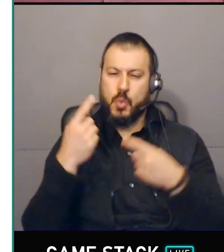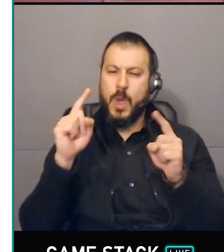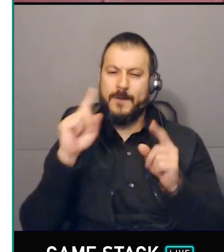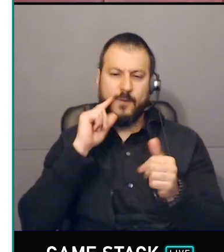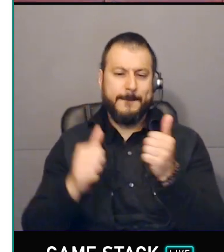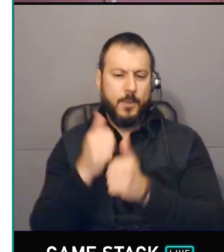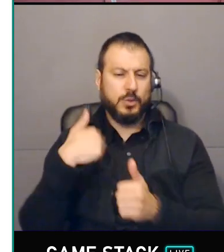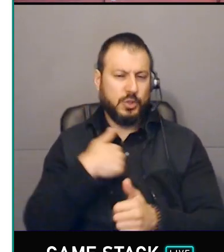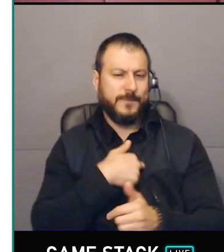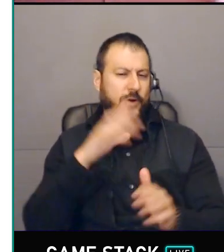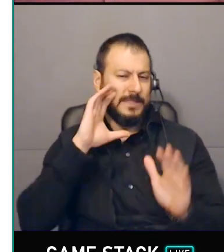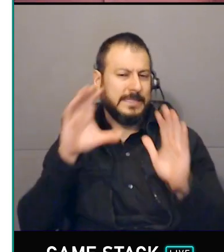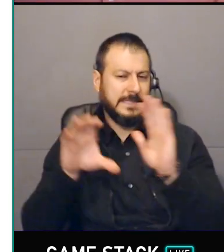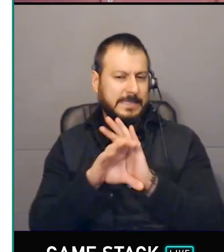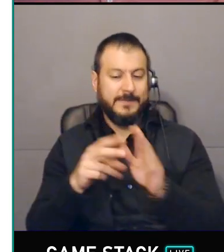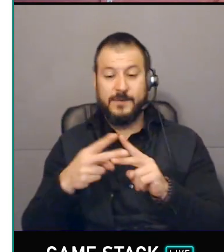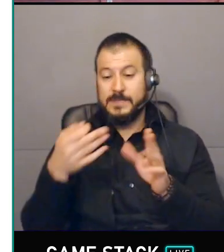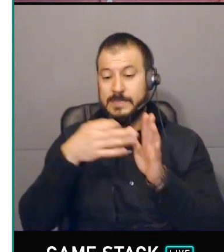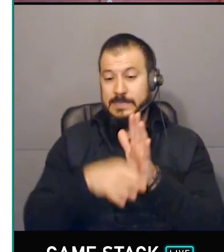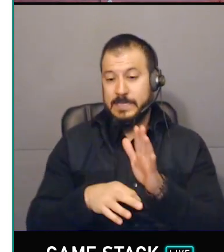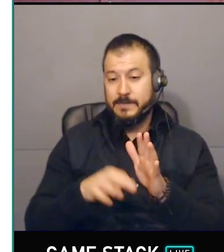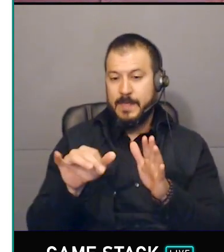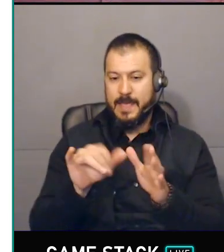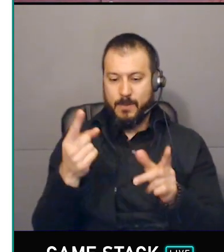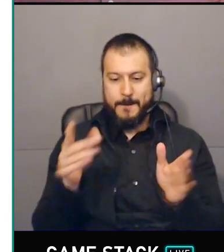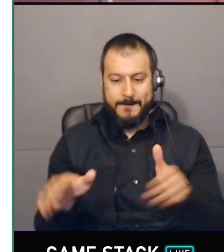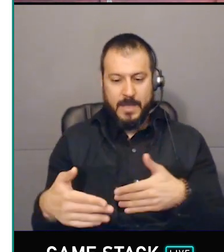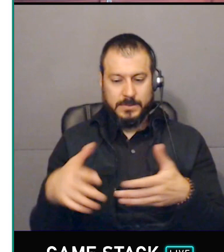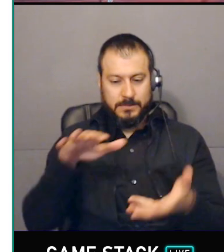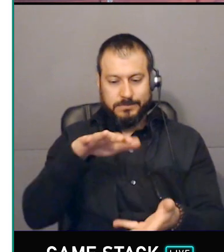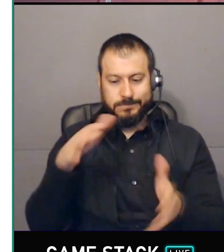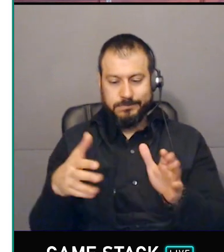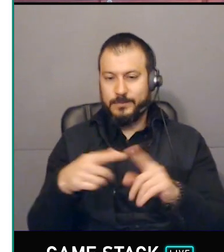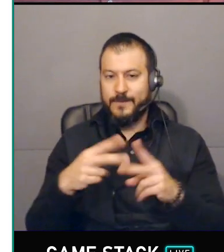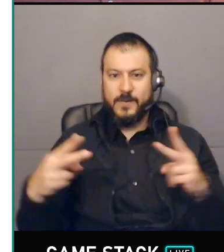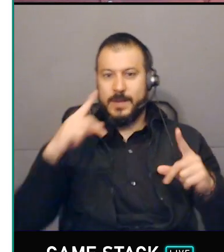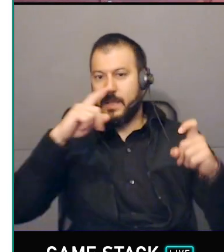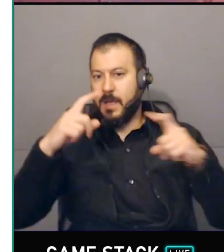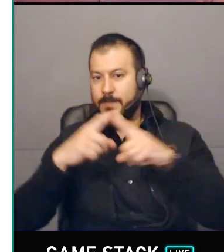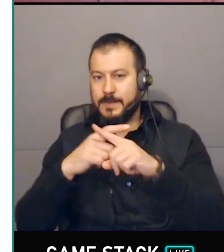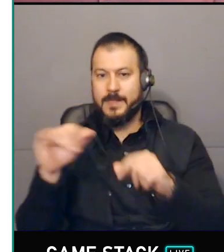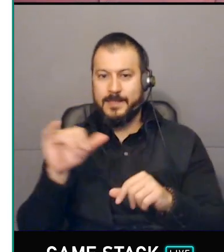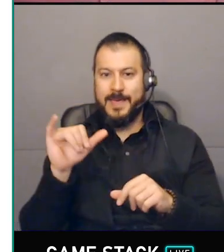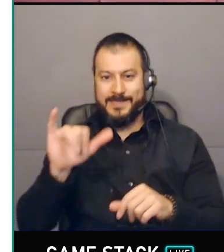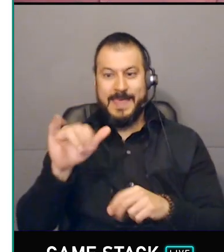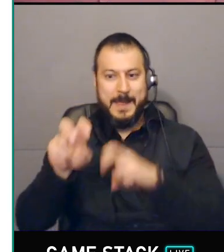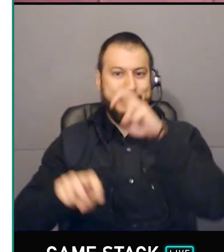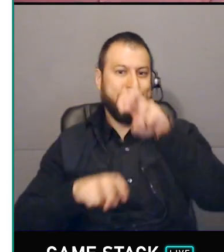of our scenes from very simple ones like a Cornell box up to very complicated ones like the amusement park.